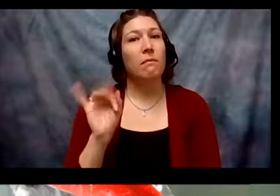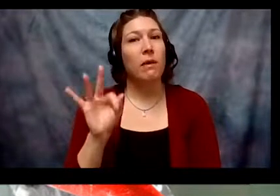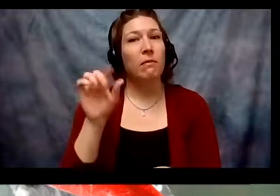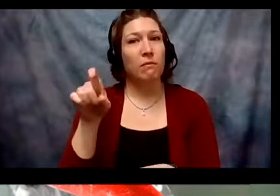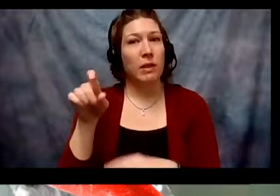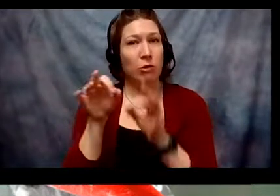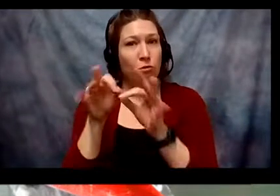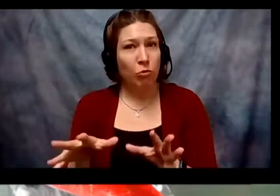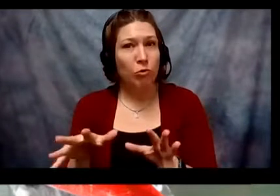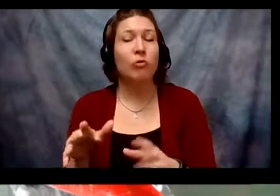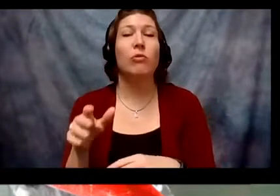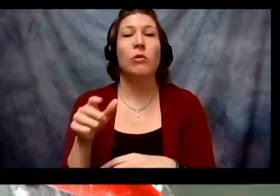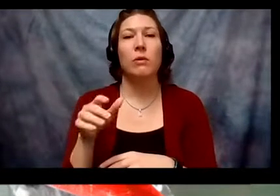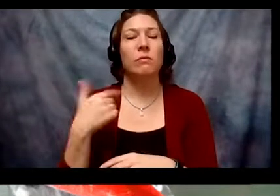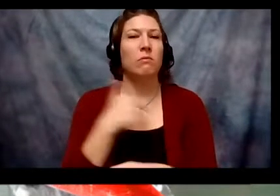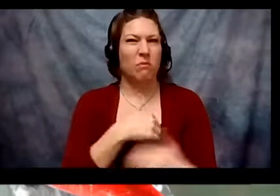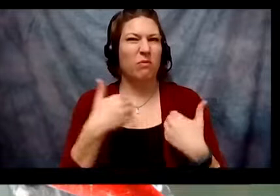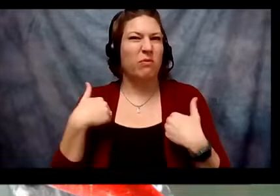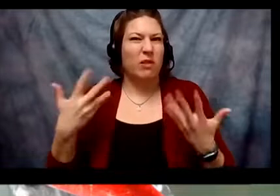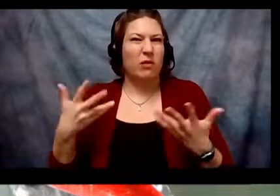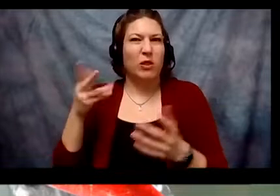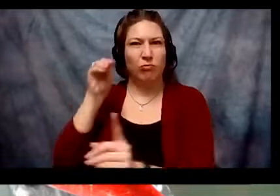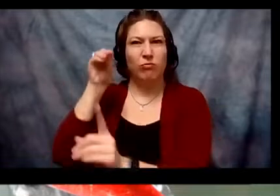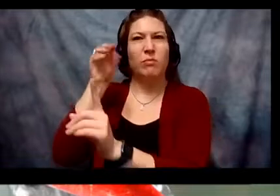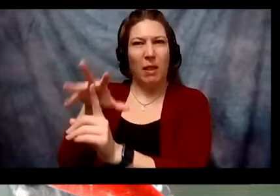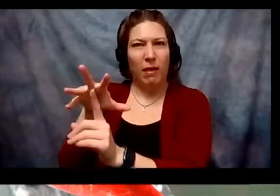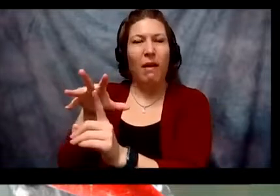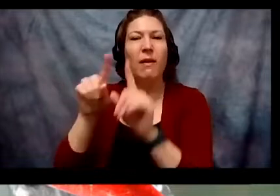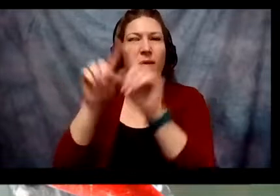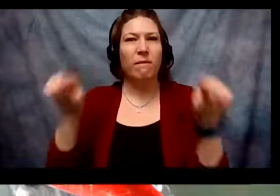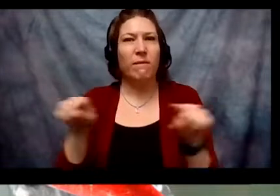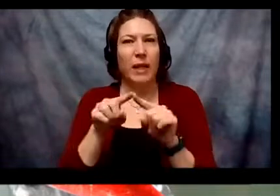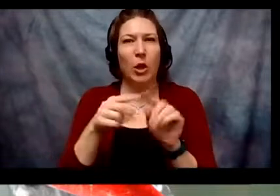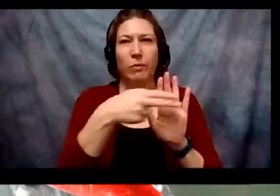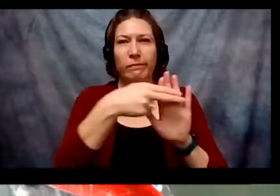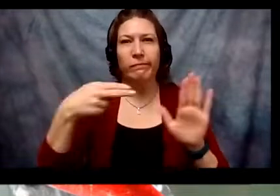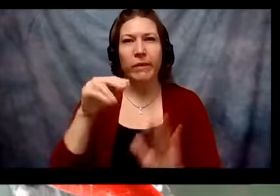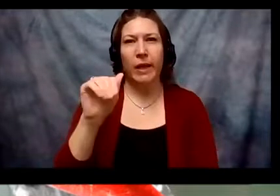interpretation We have spotlighted the video screen marked ASL Amber.